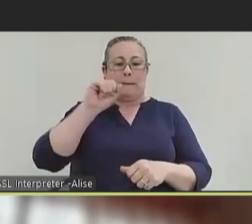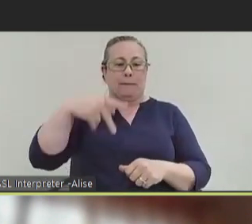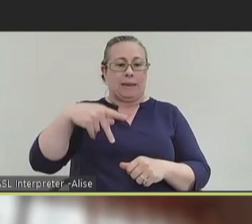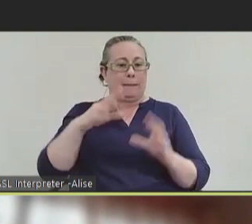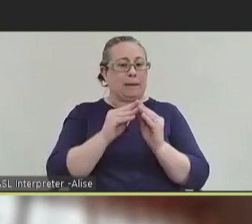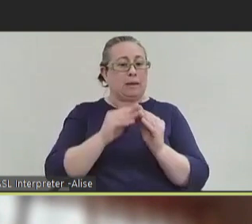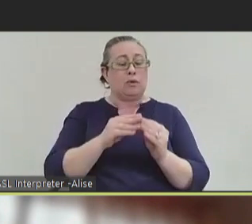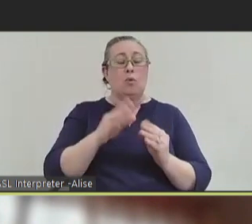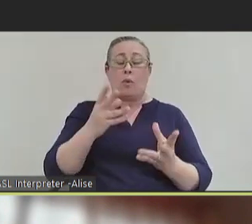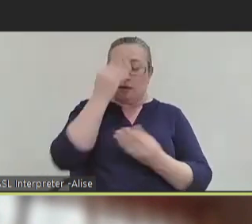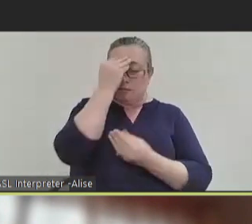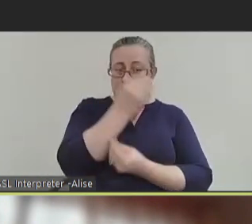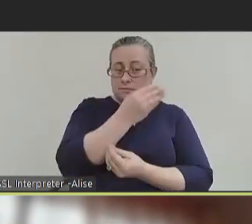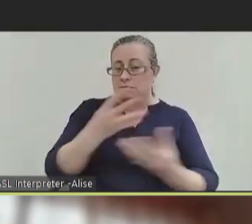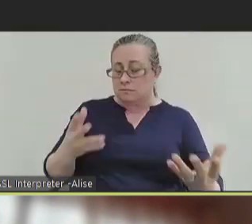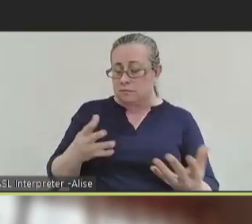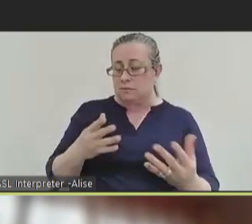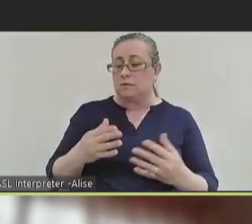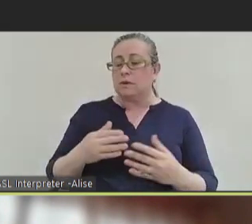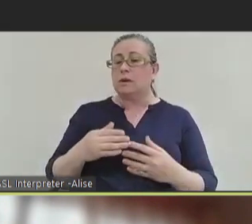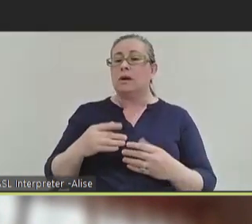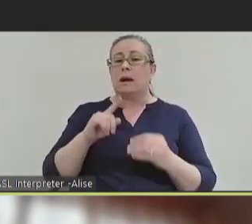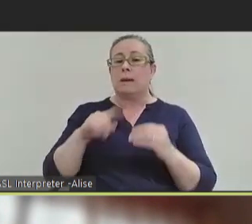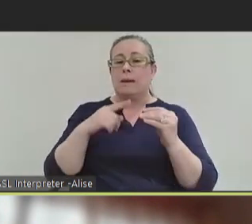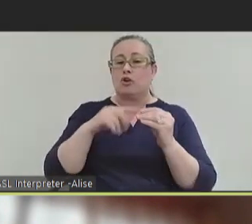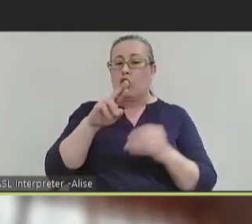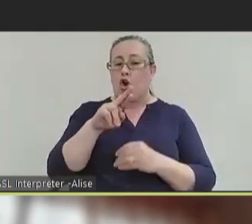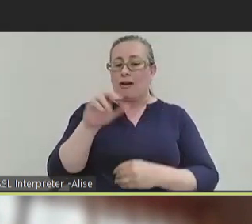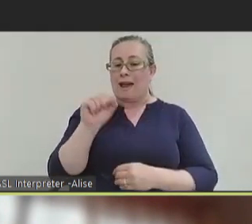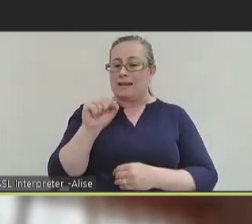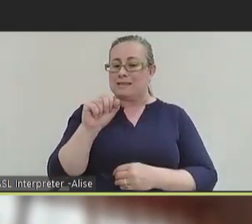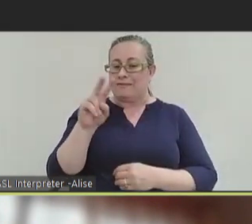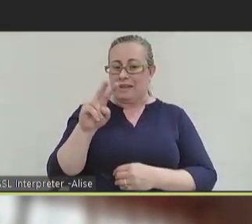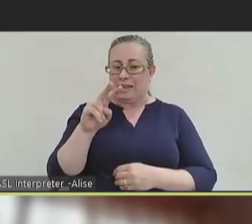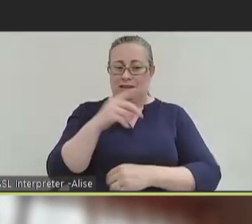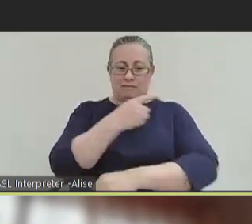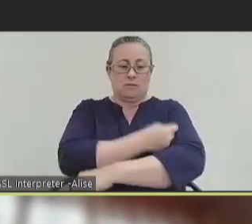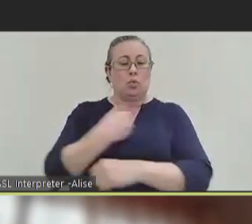we talked about earlier in the meeting about RSV vaccination. We're collaborating with the American